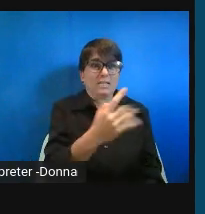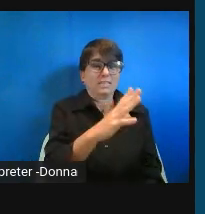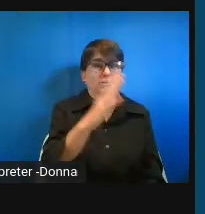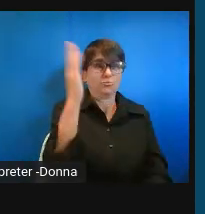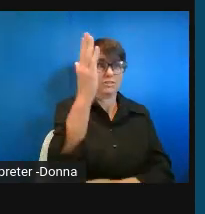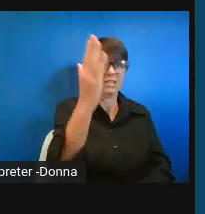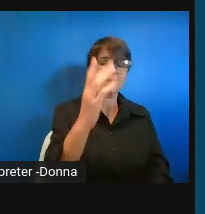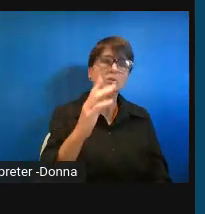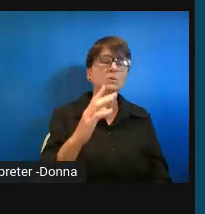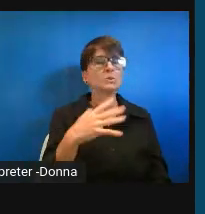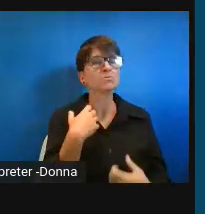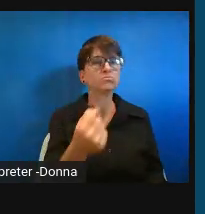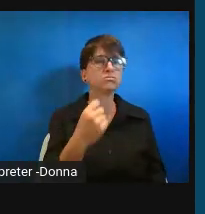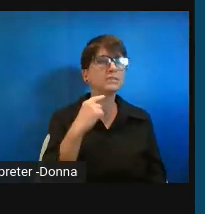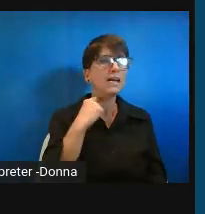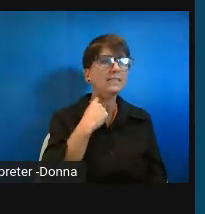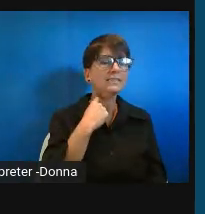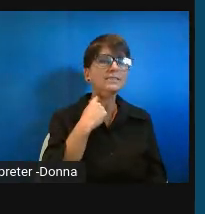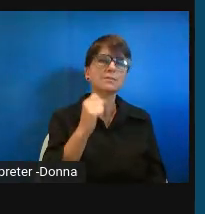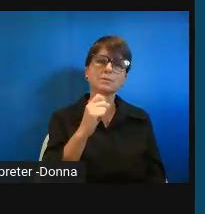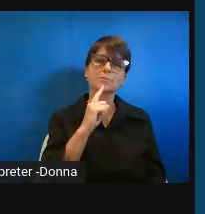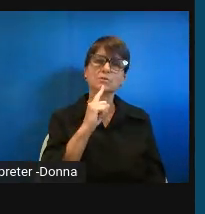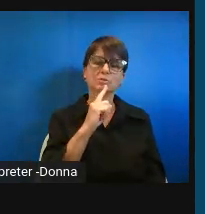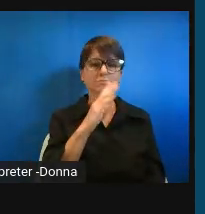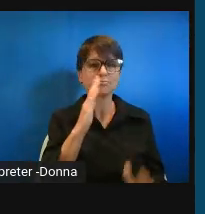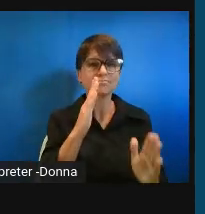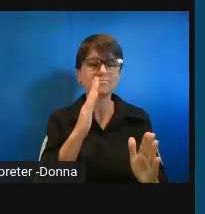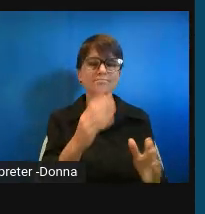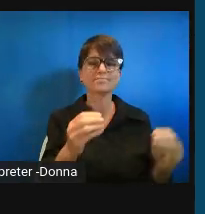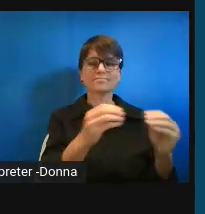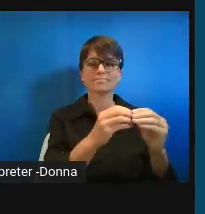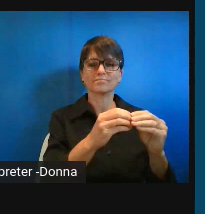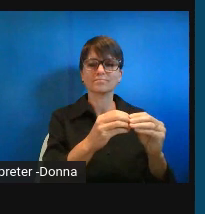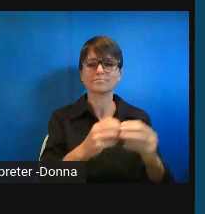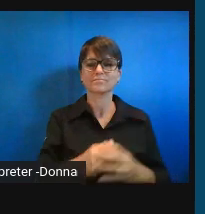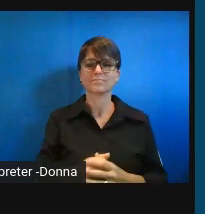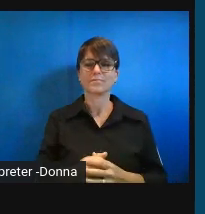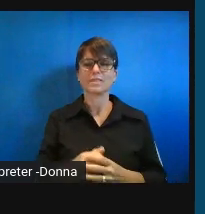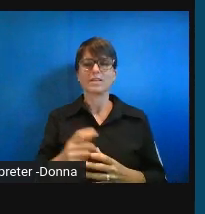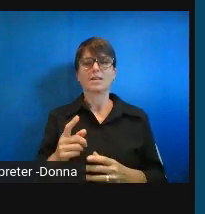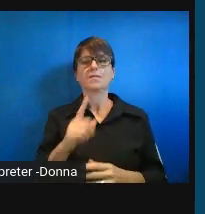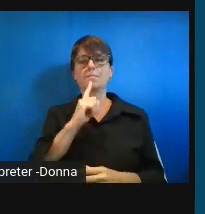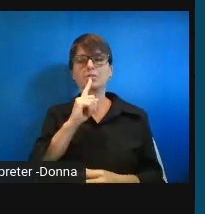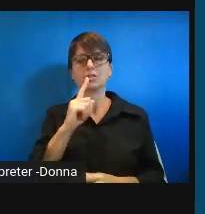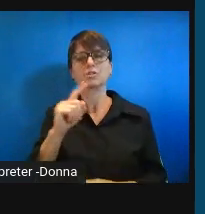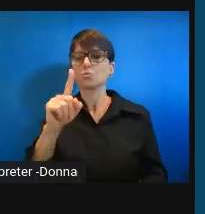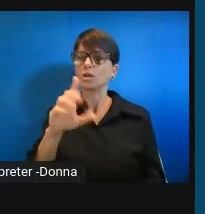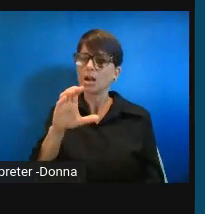You can also upload an SRT file or paste in a script if there is one. This will give you a much more accurate result.